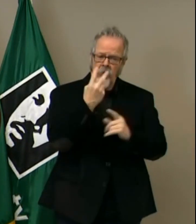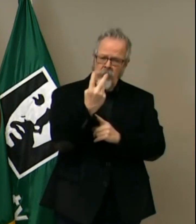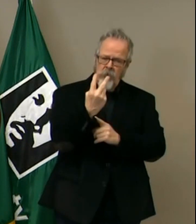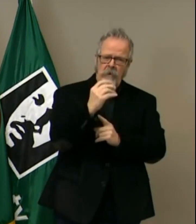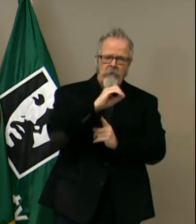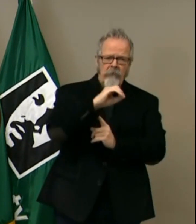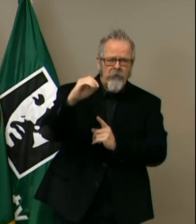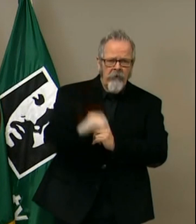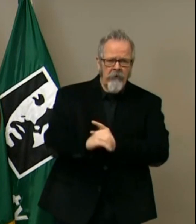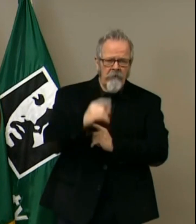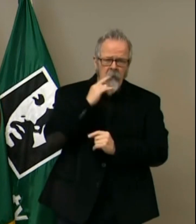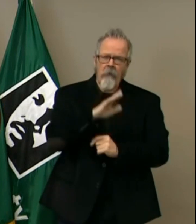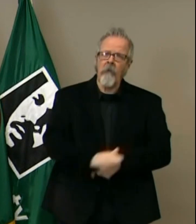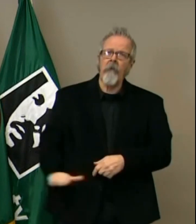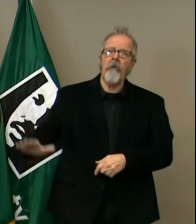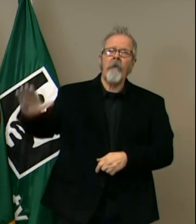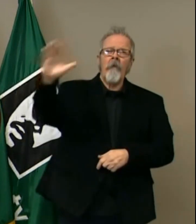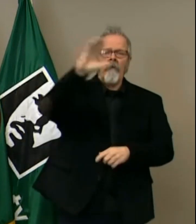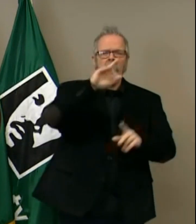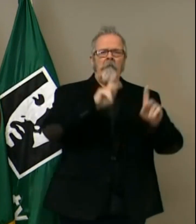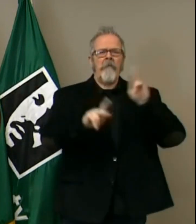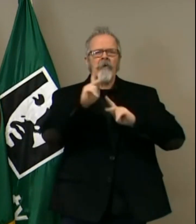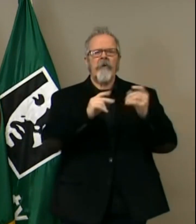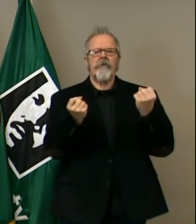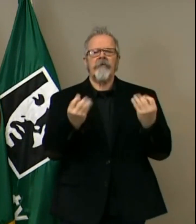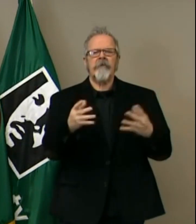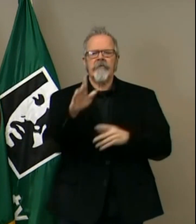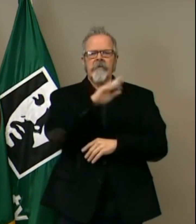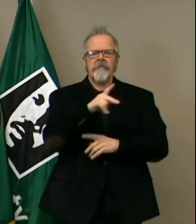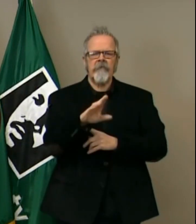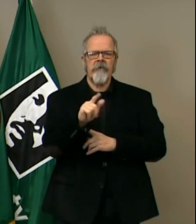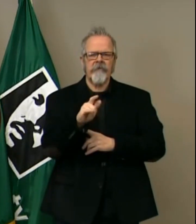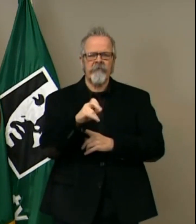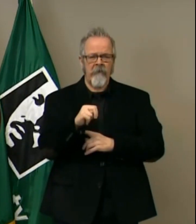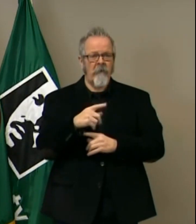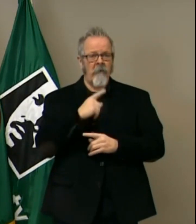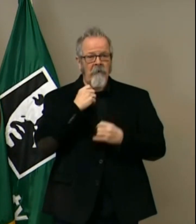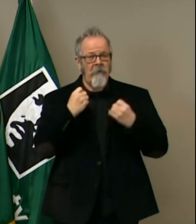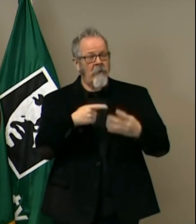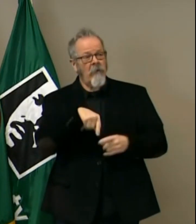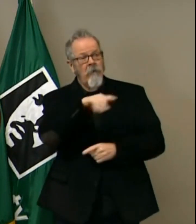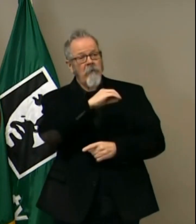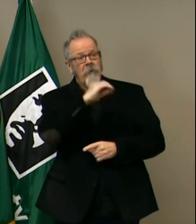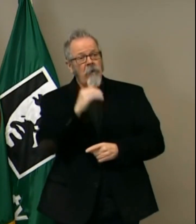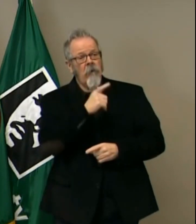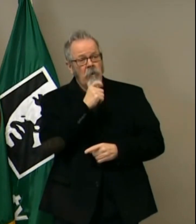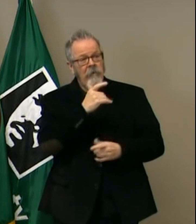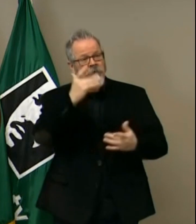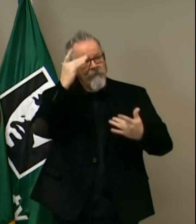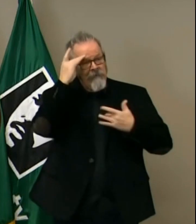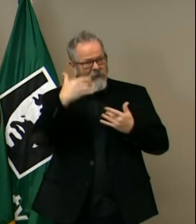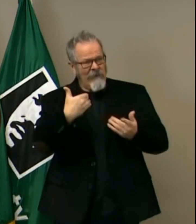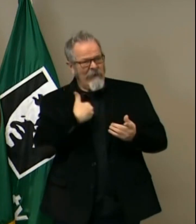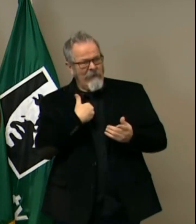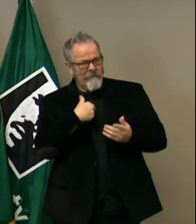796 infections never since World War two have we faced a situation like this